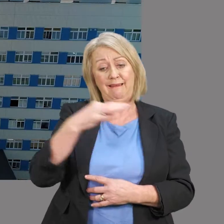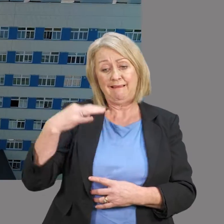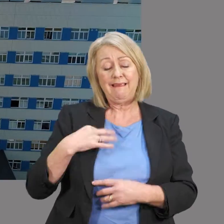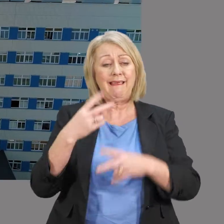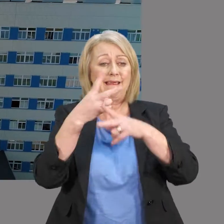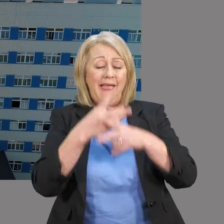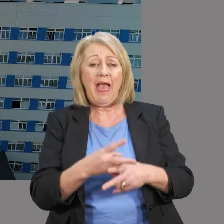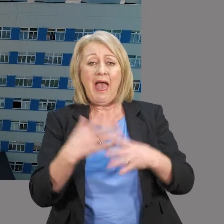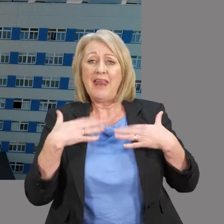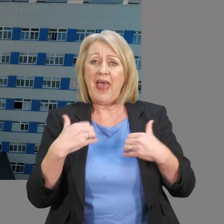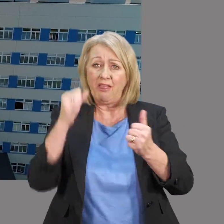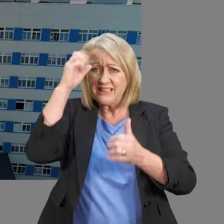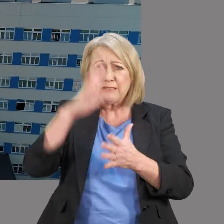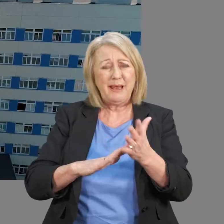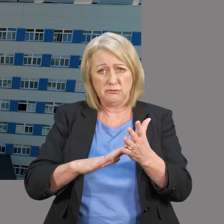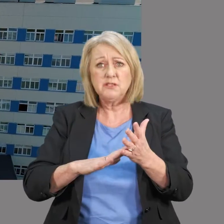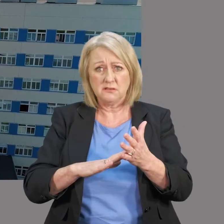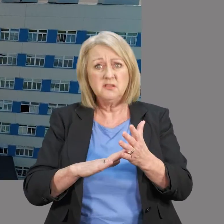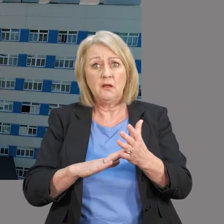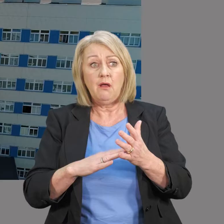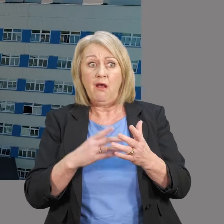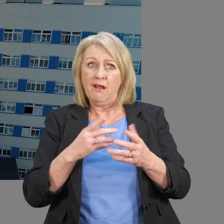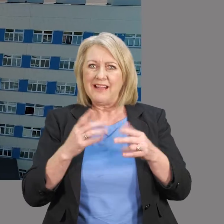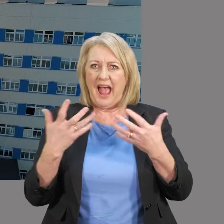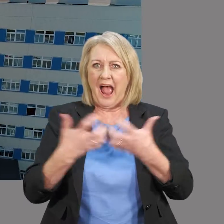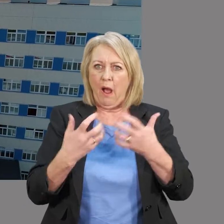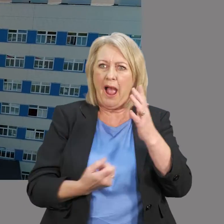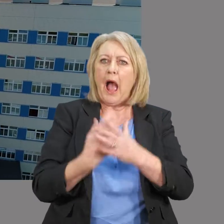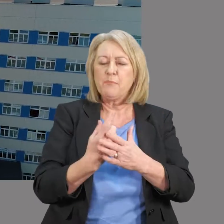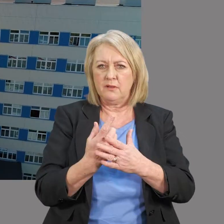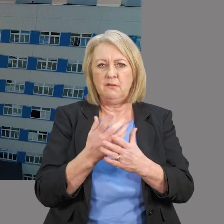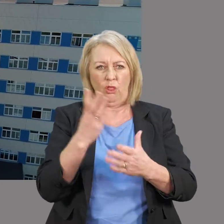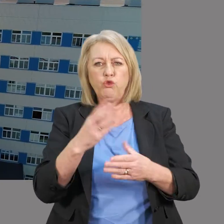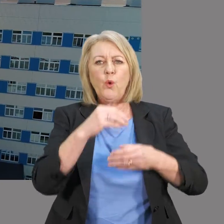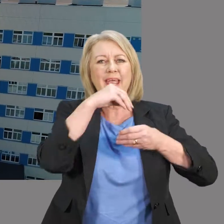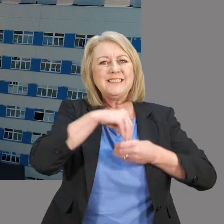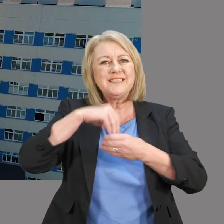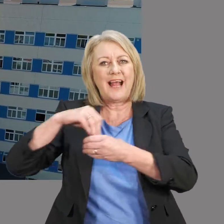experiences are profoundly shaped by intersectional gendered power relations,